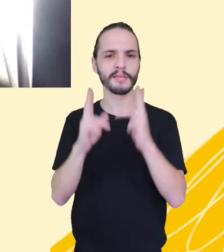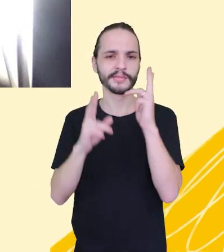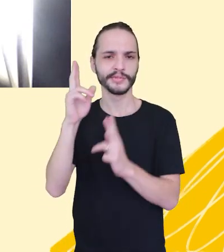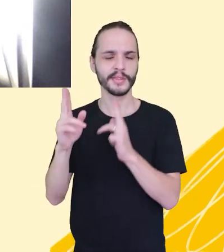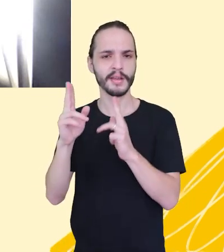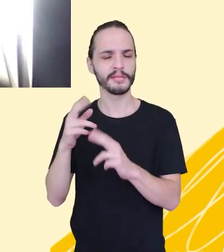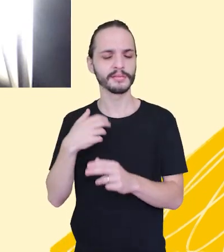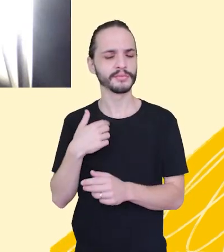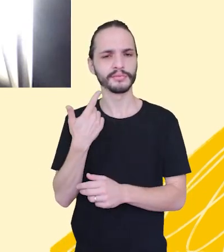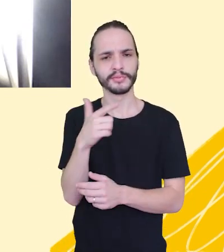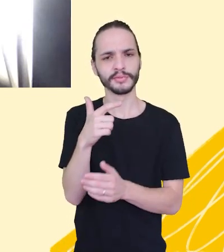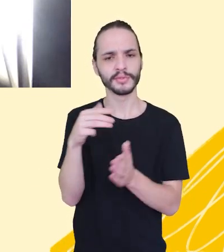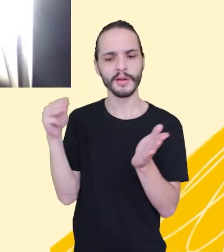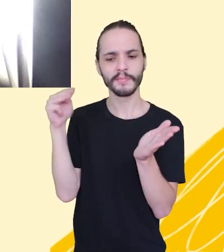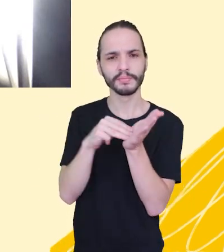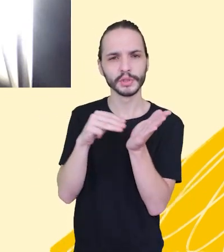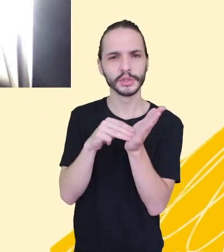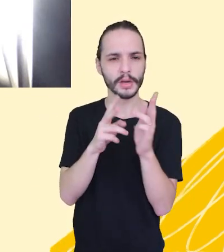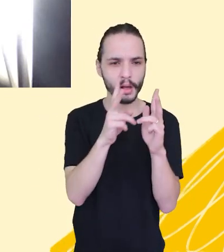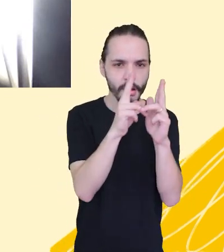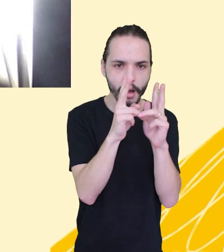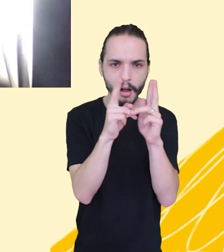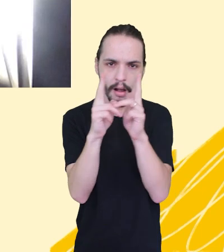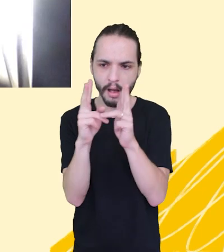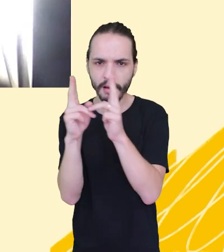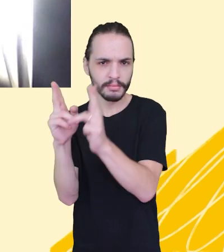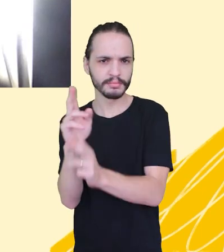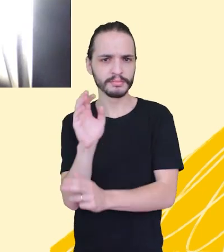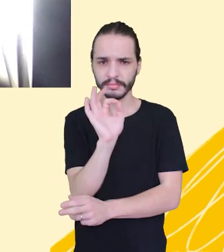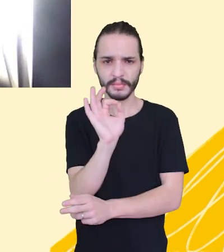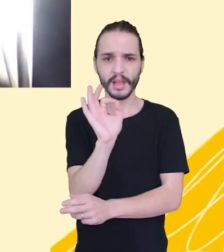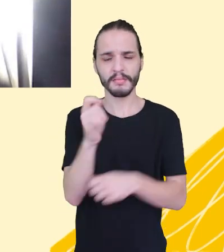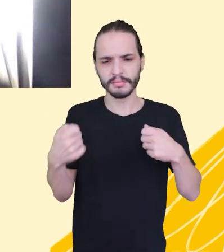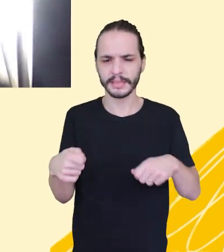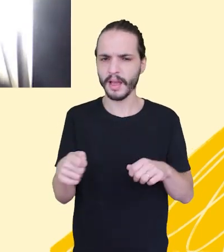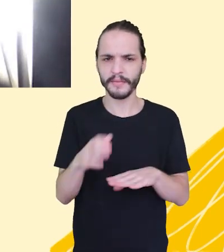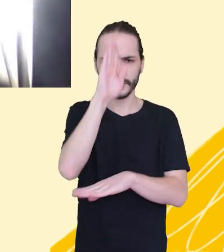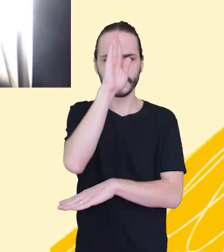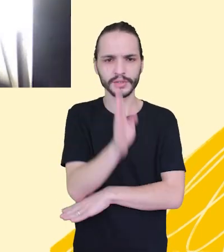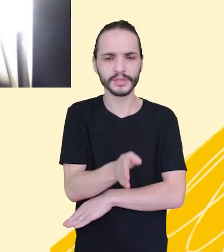That it should be one shot. And then it was very simple.